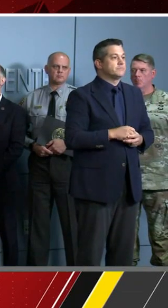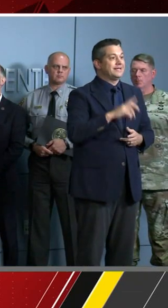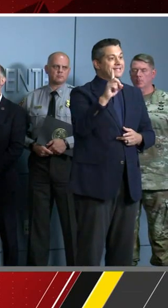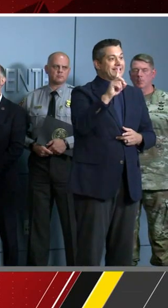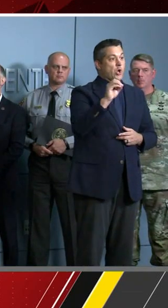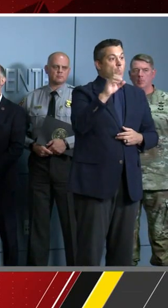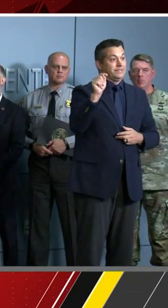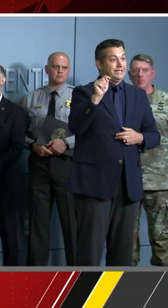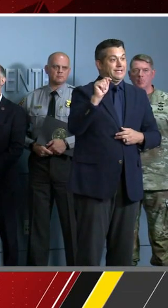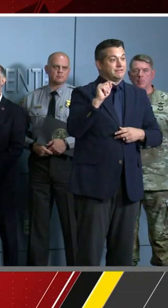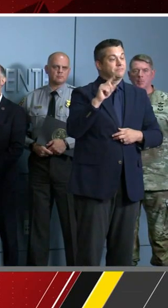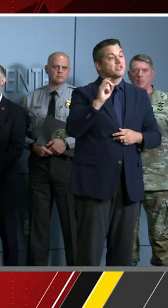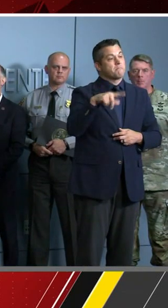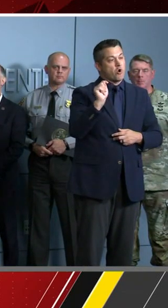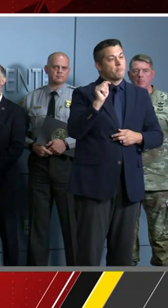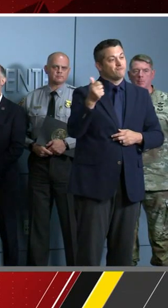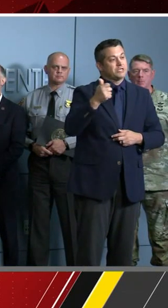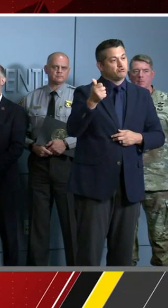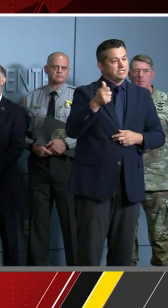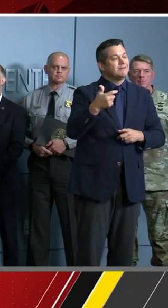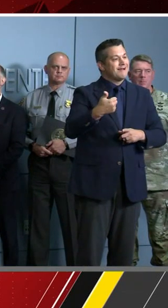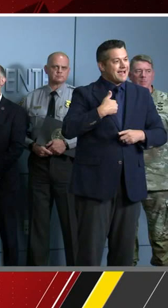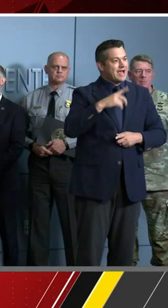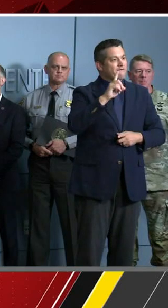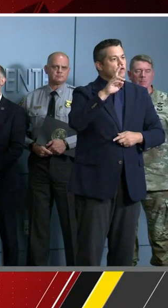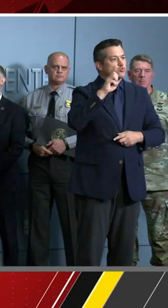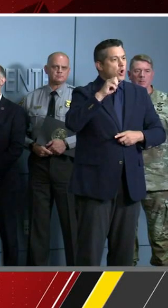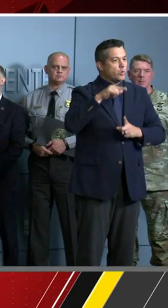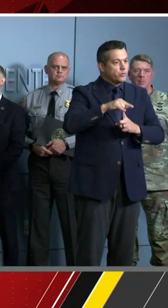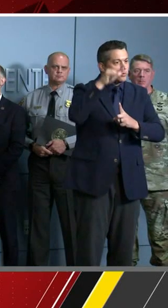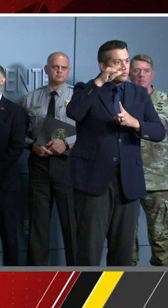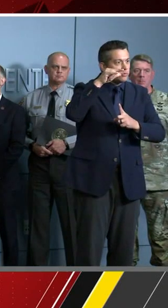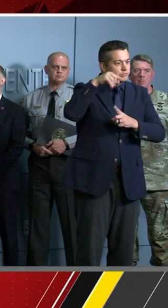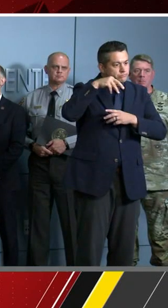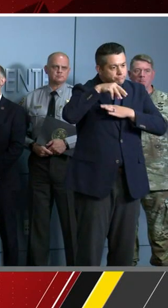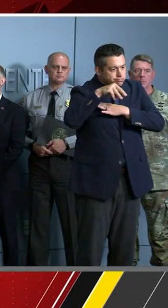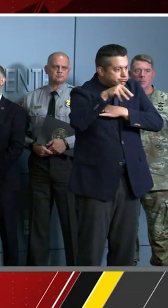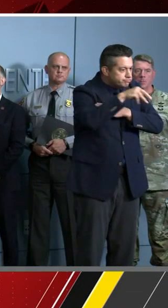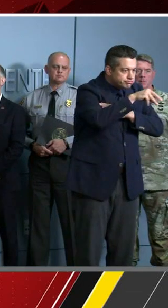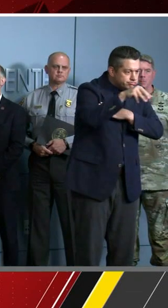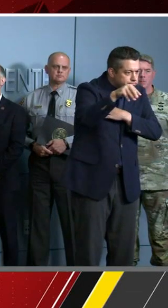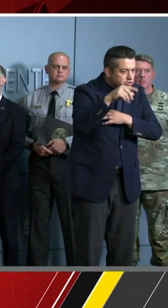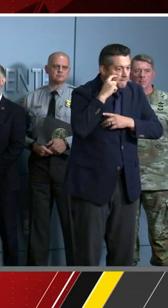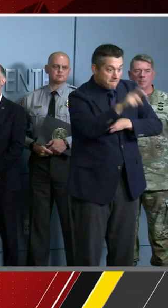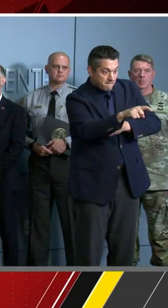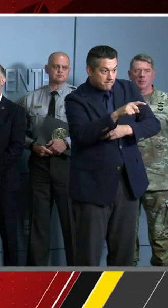this to survey damage and their